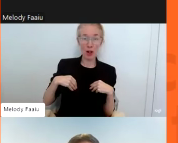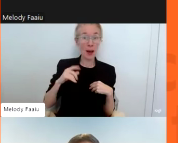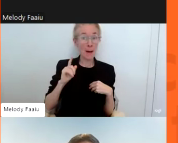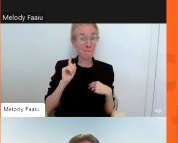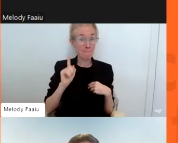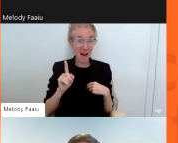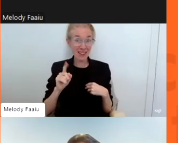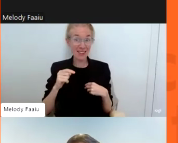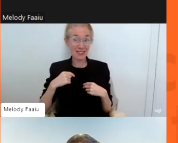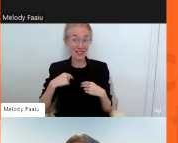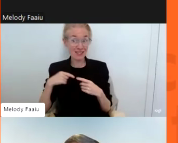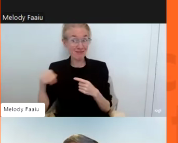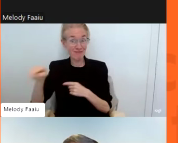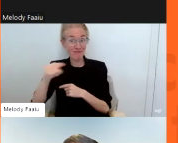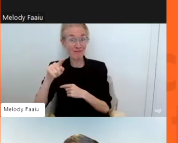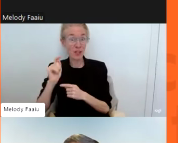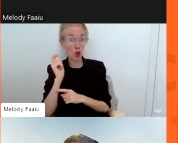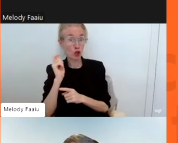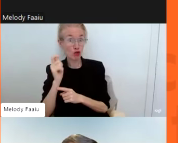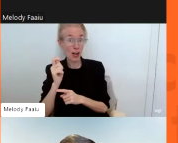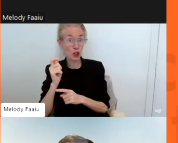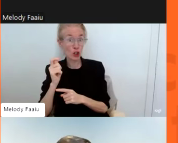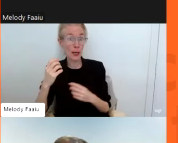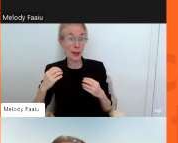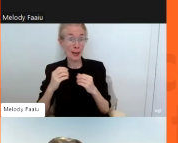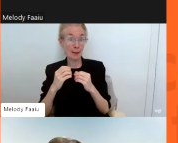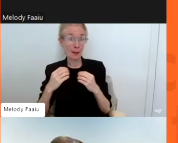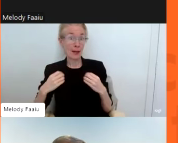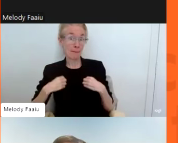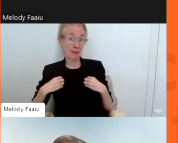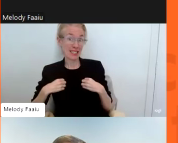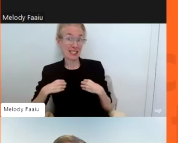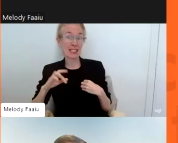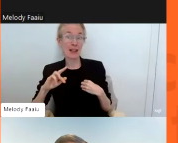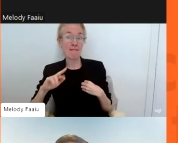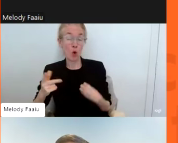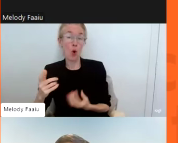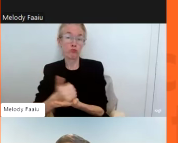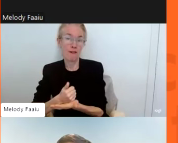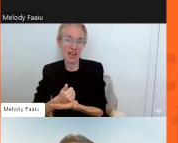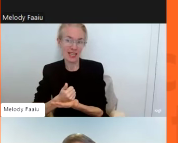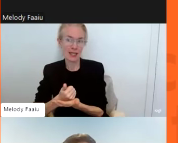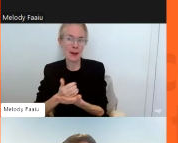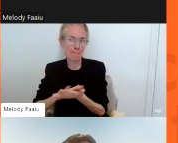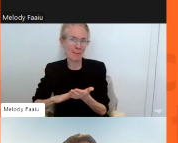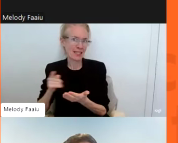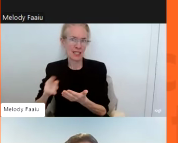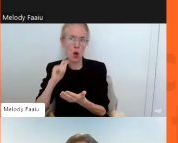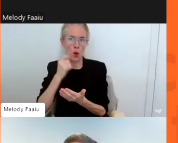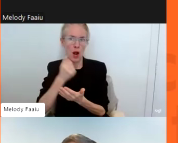if they don't make a profit they go out of business, so they have to be concerned about the cost. And from our point of view that's